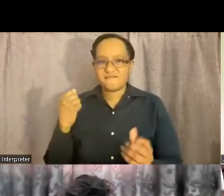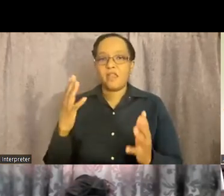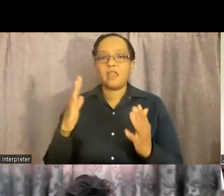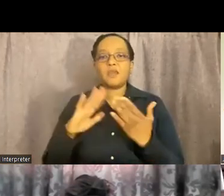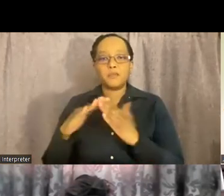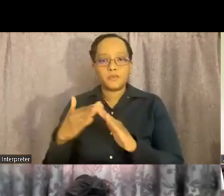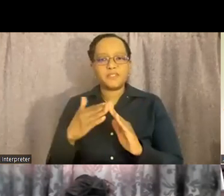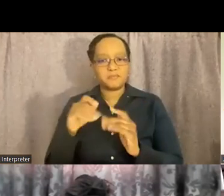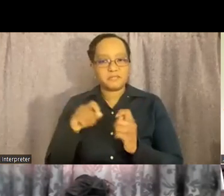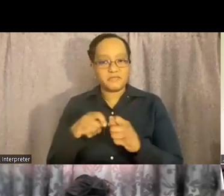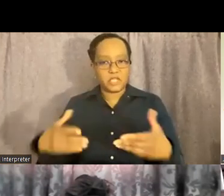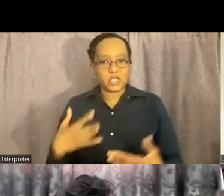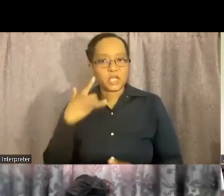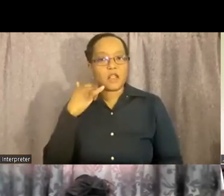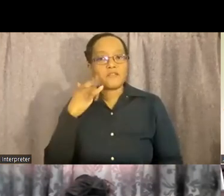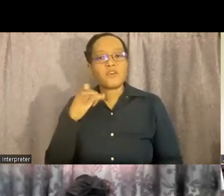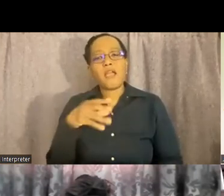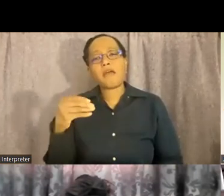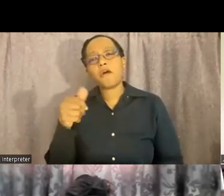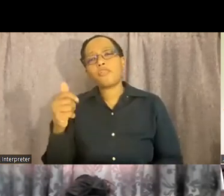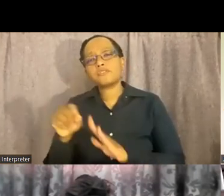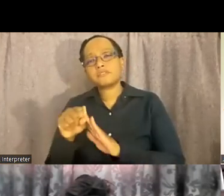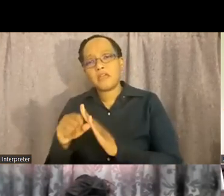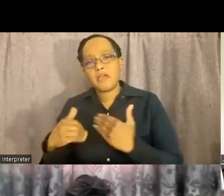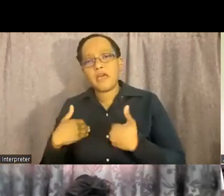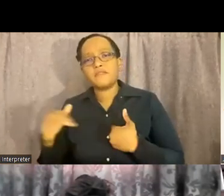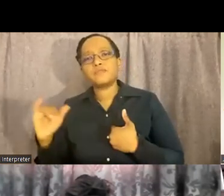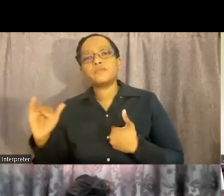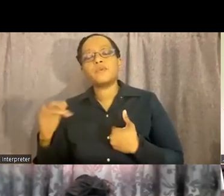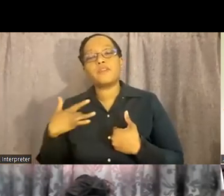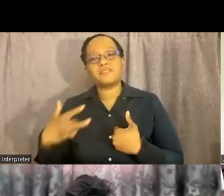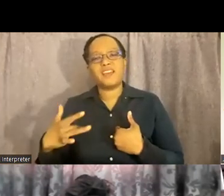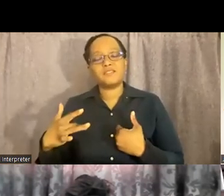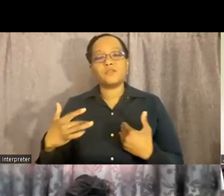in California or other states that are primarily condominiums.